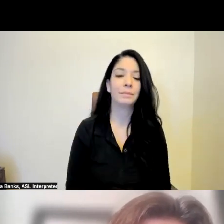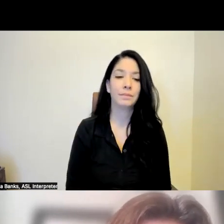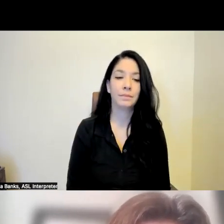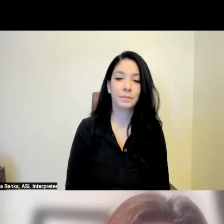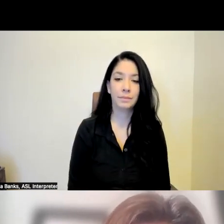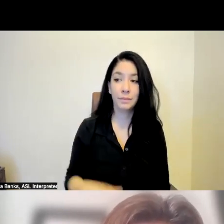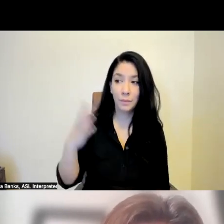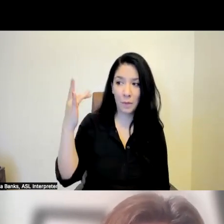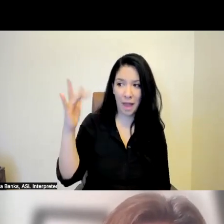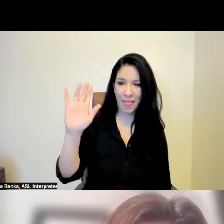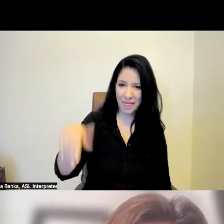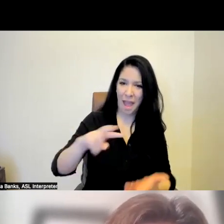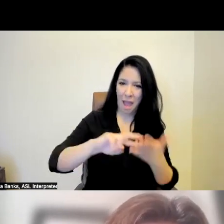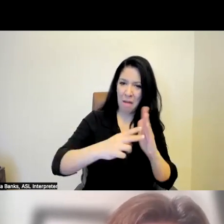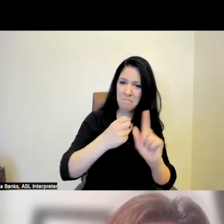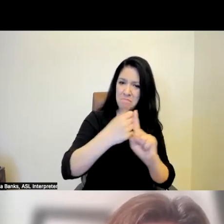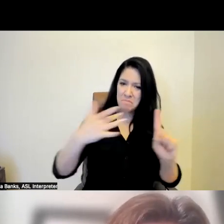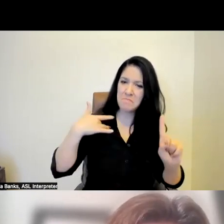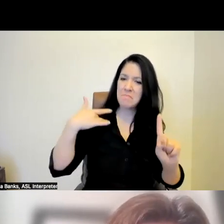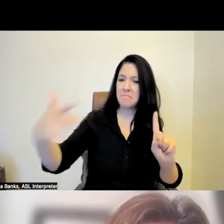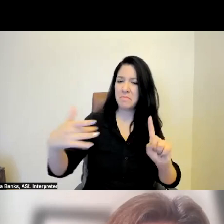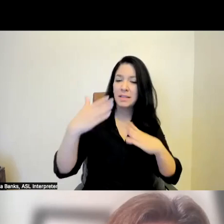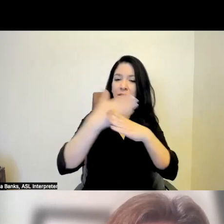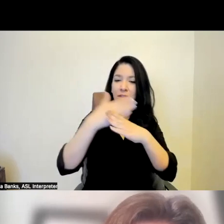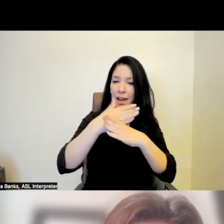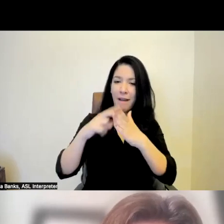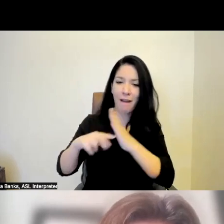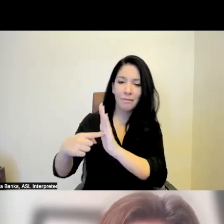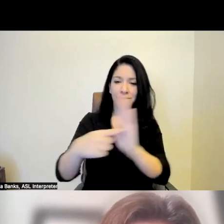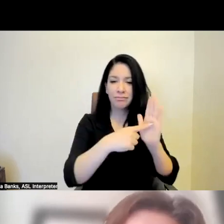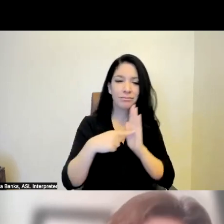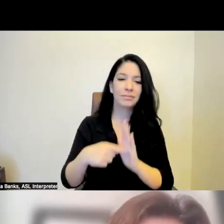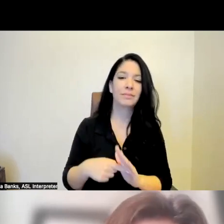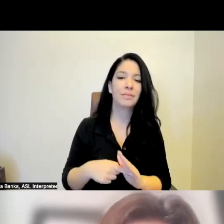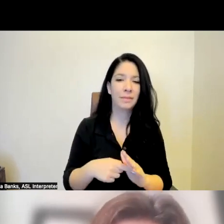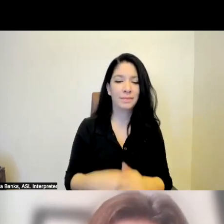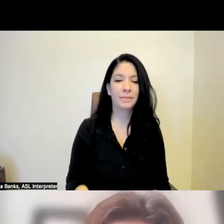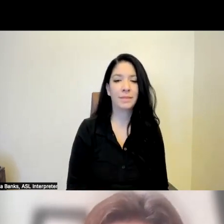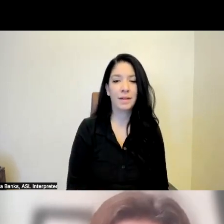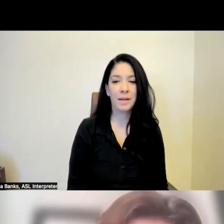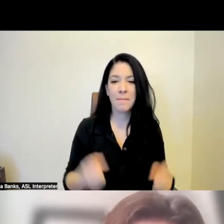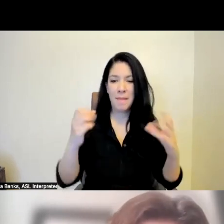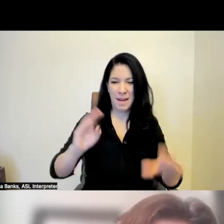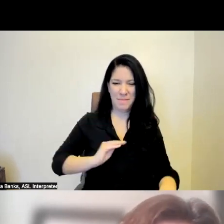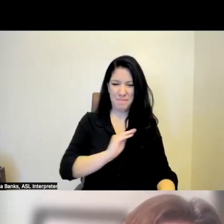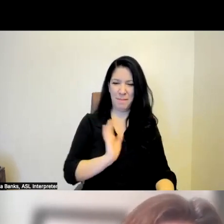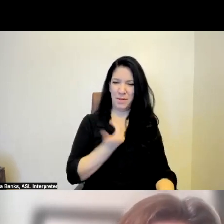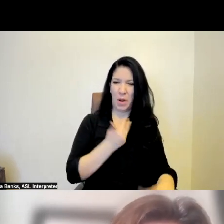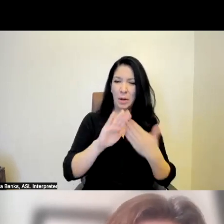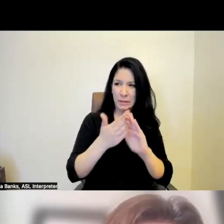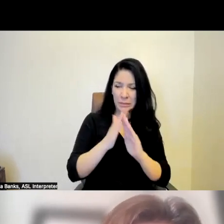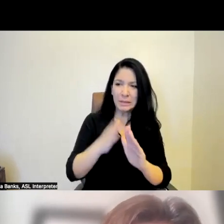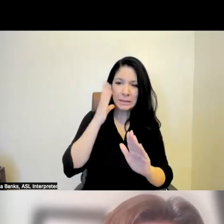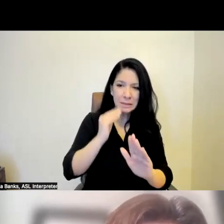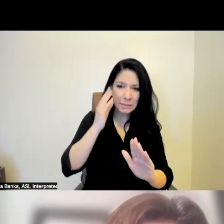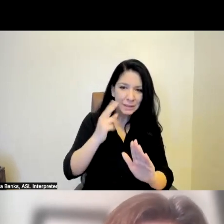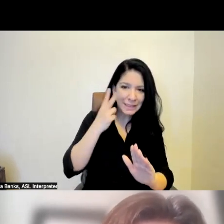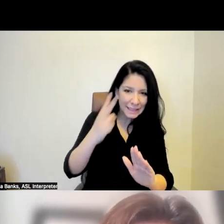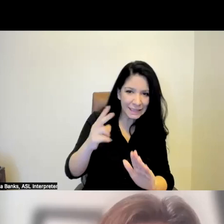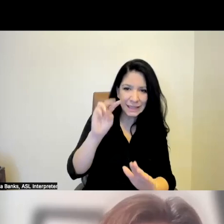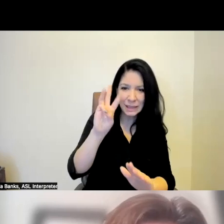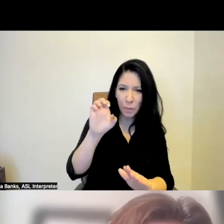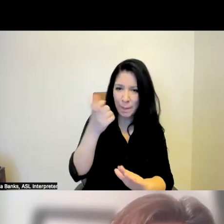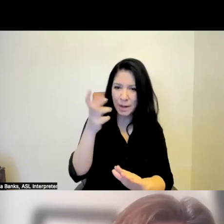often shared in webinars that members of our community have gone to. But disability under